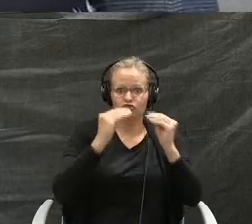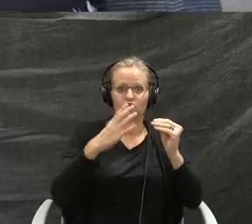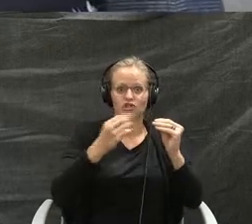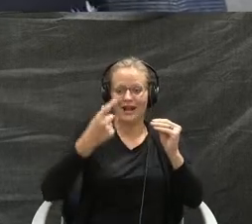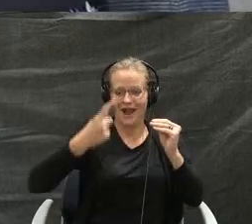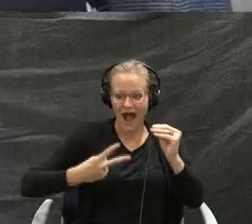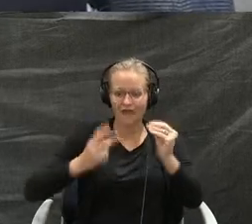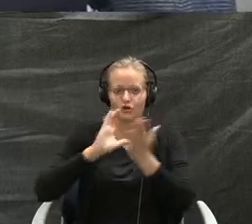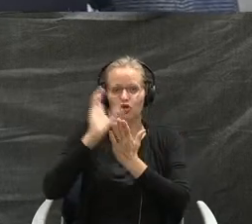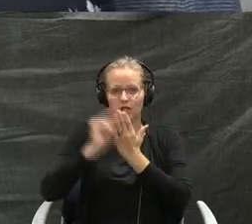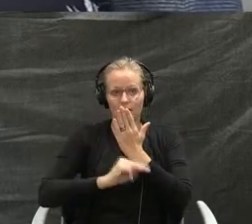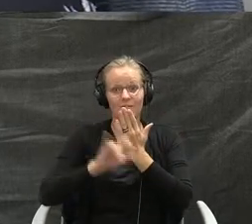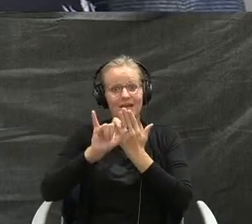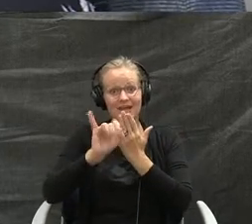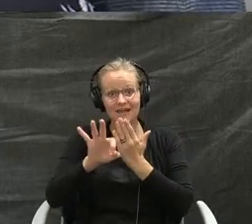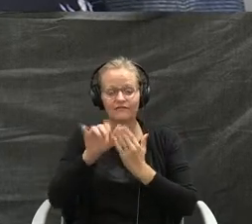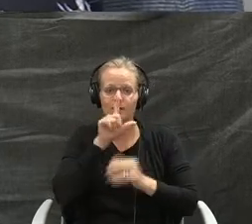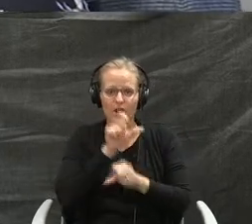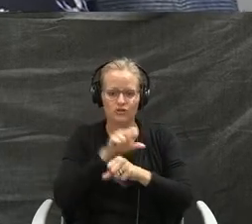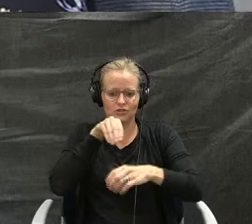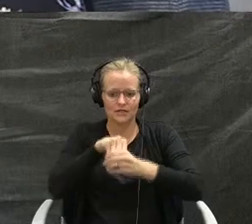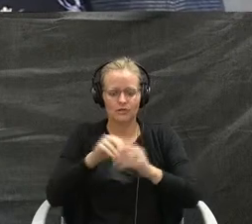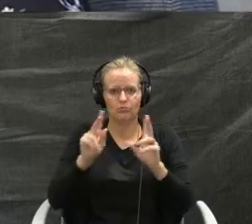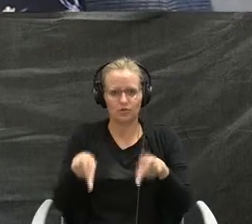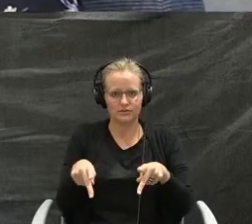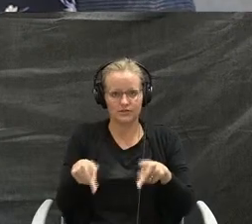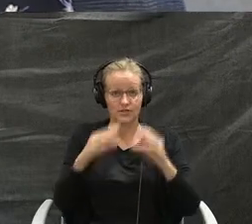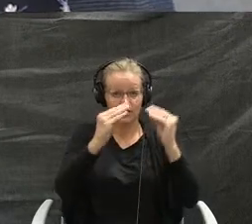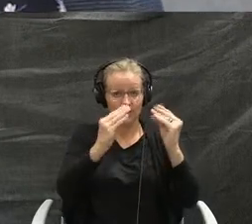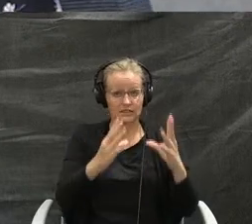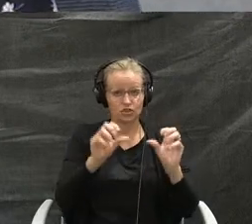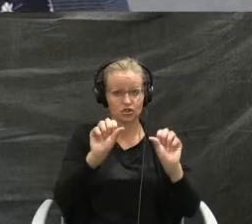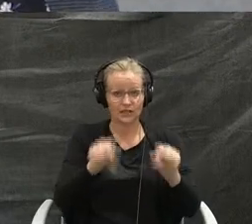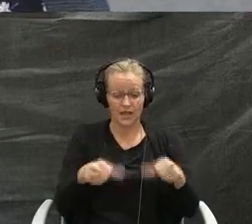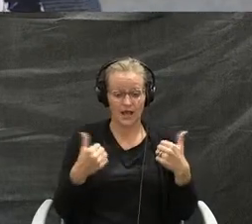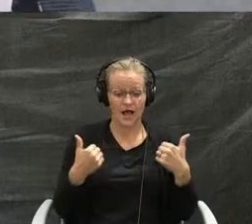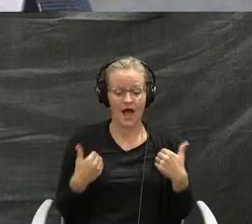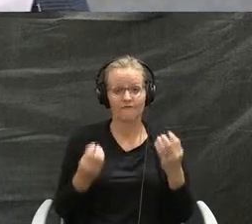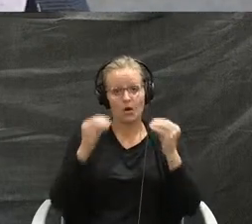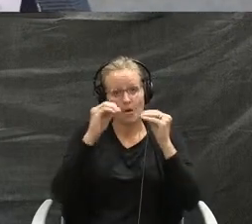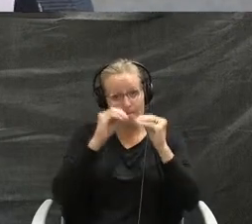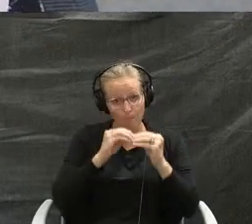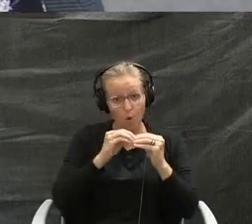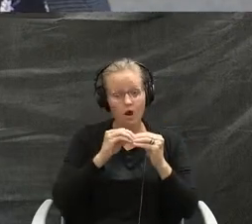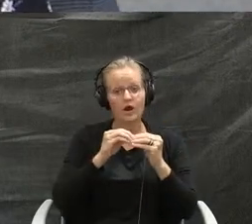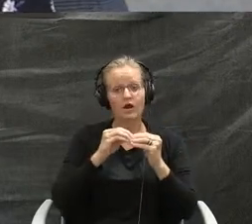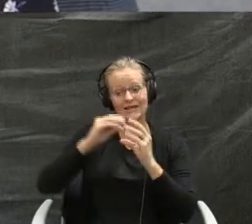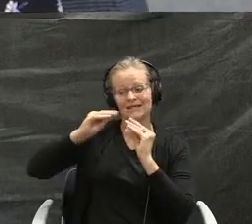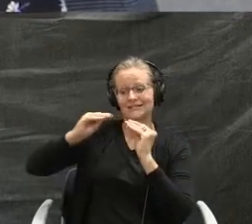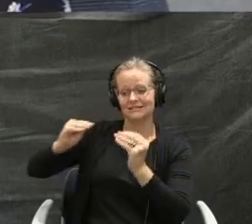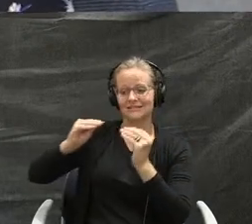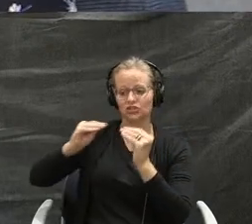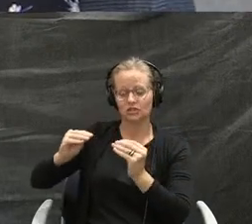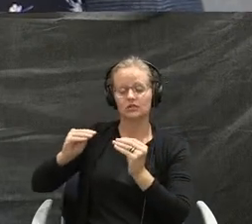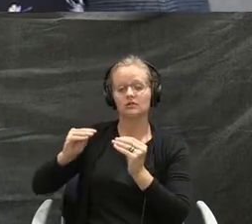class virtually. Teachers can actually cover more ground in an online scenario, which is especially important for